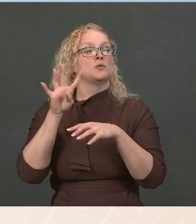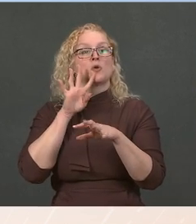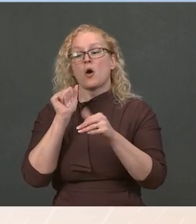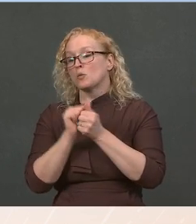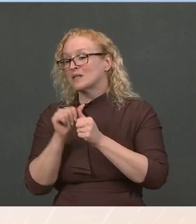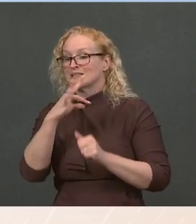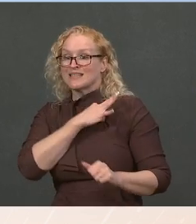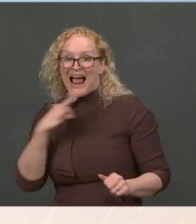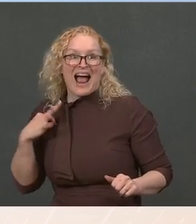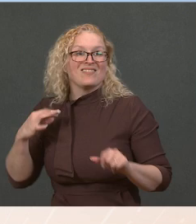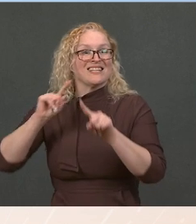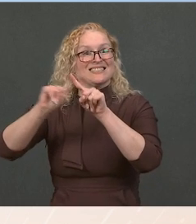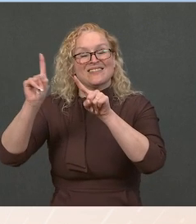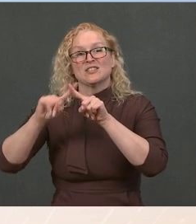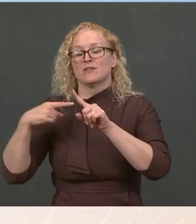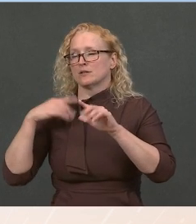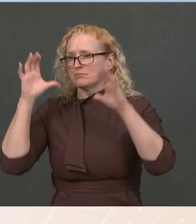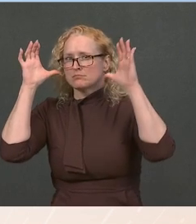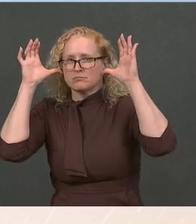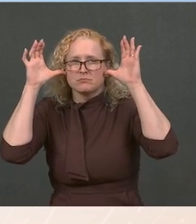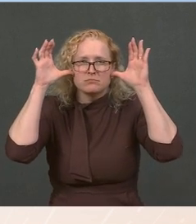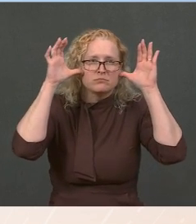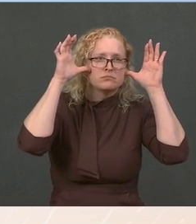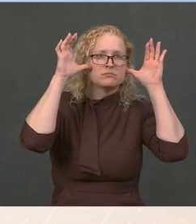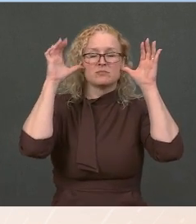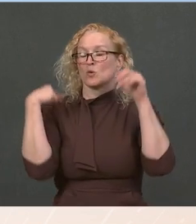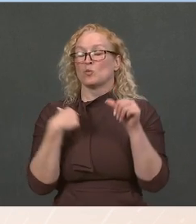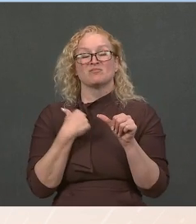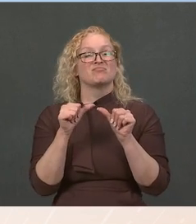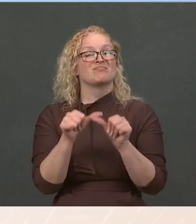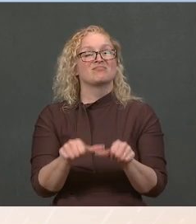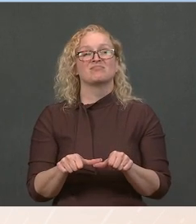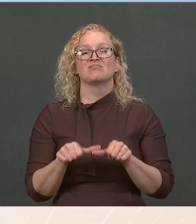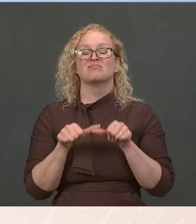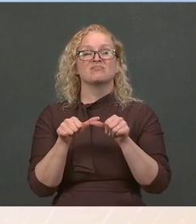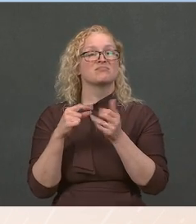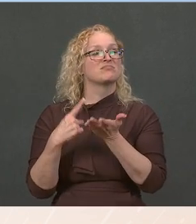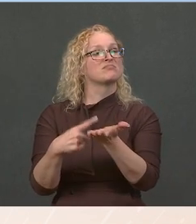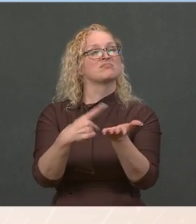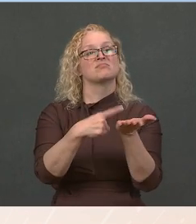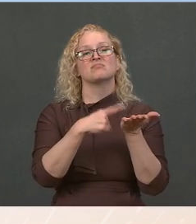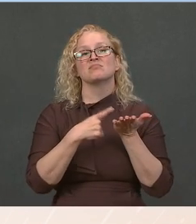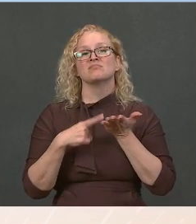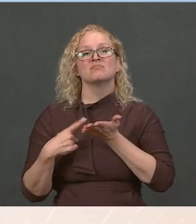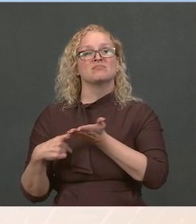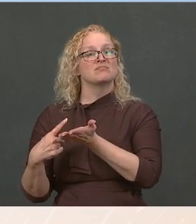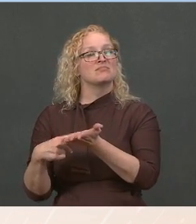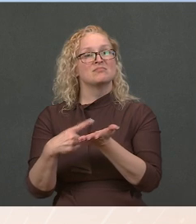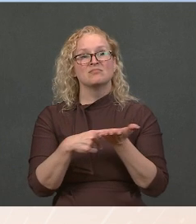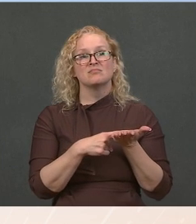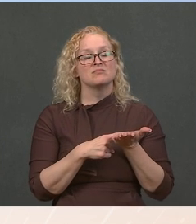we're continuing to do that today. And we're going to get this done. Inaction is not the answer, and we got to move forward and deliver for the American public.